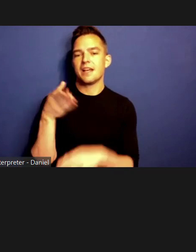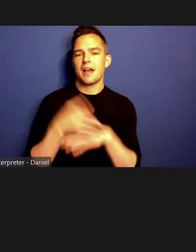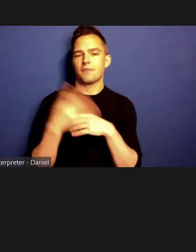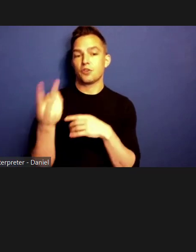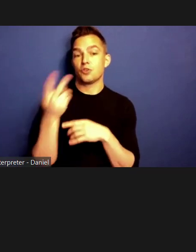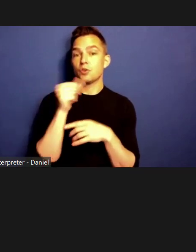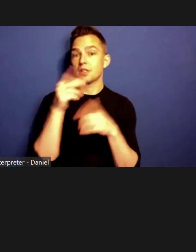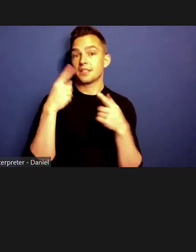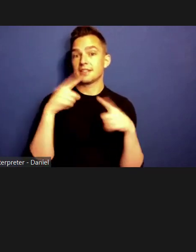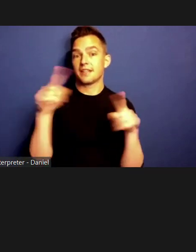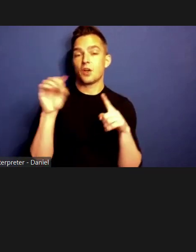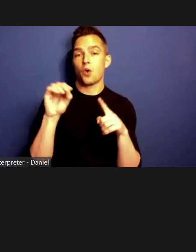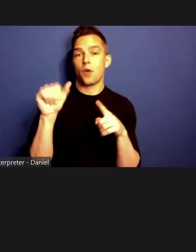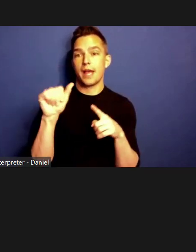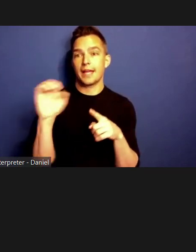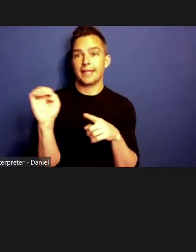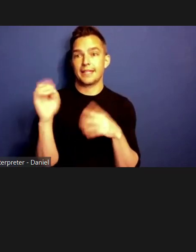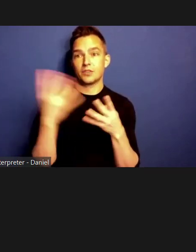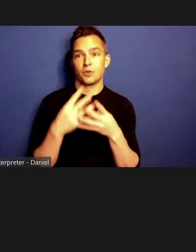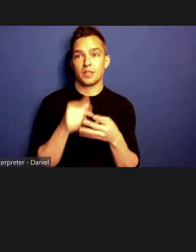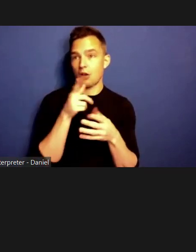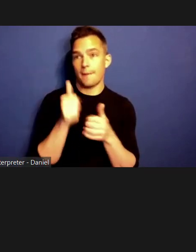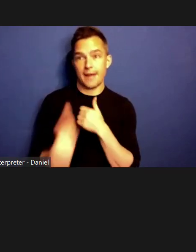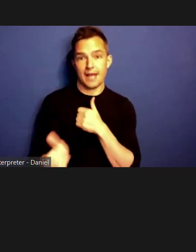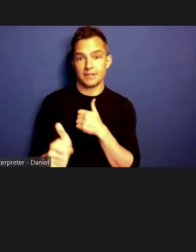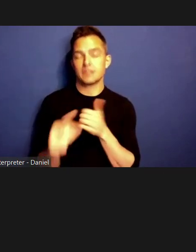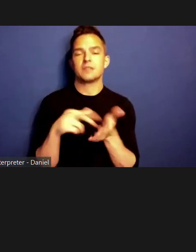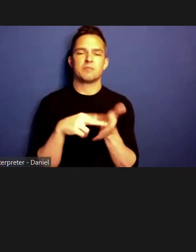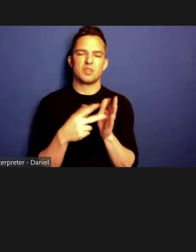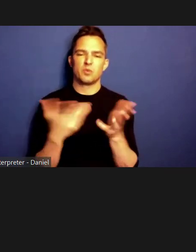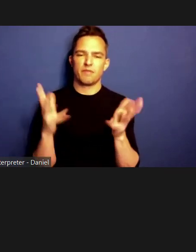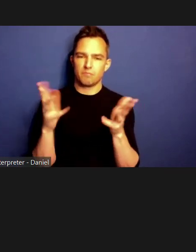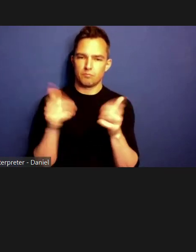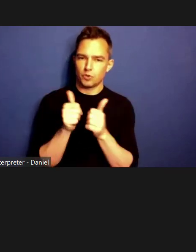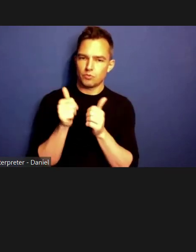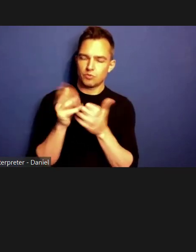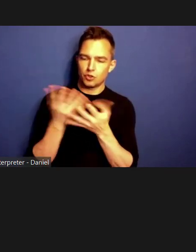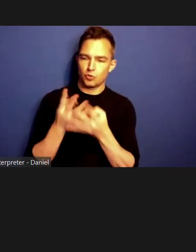After two unsuccessful OAE screening, not passing, we got